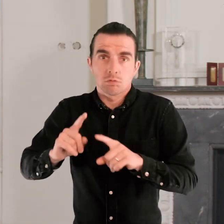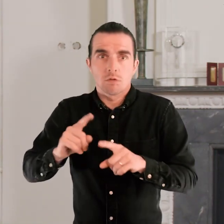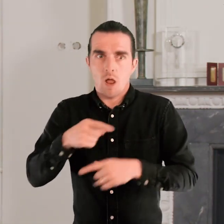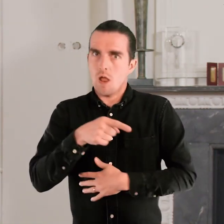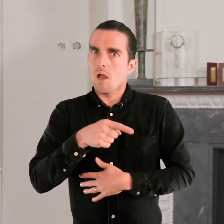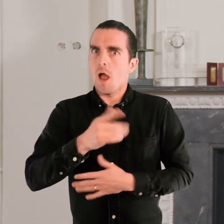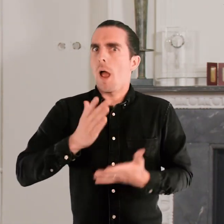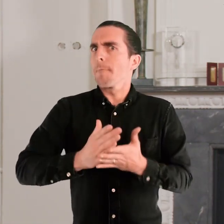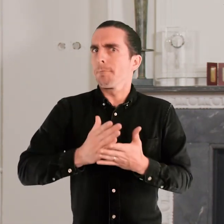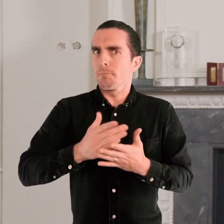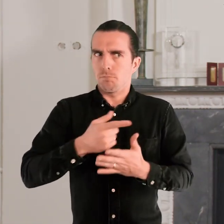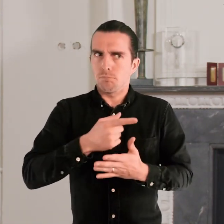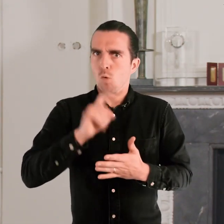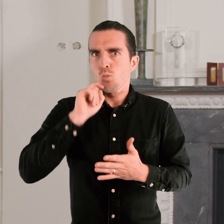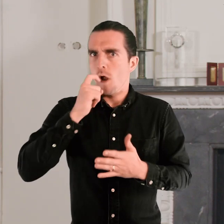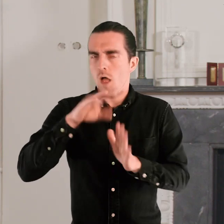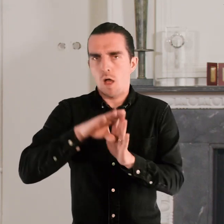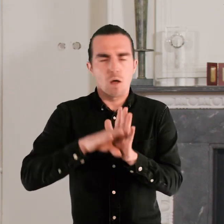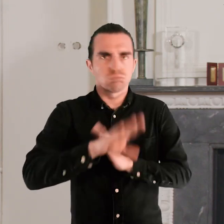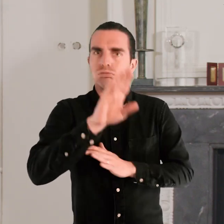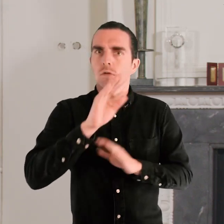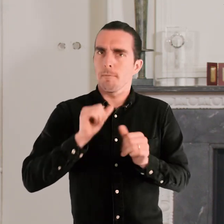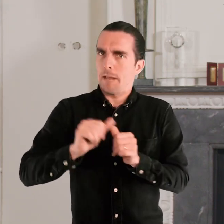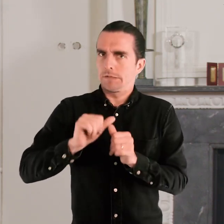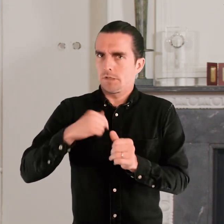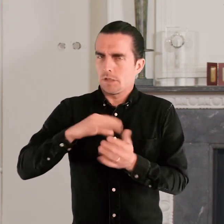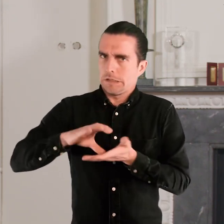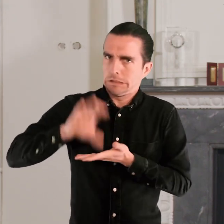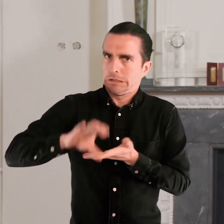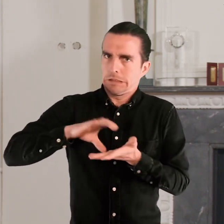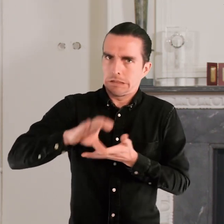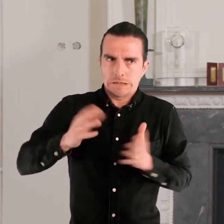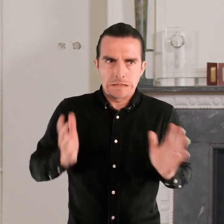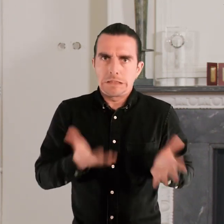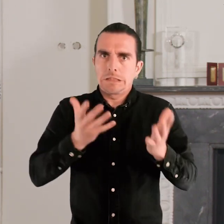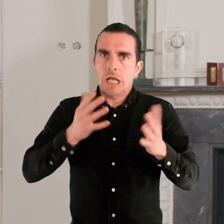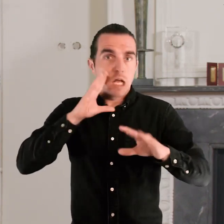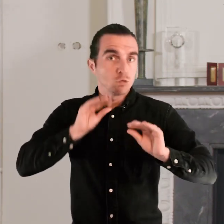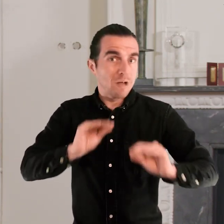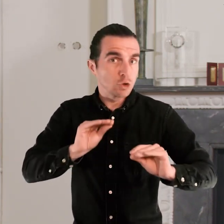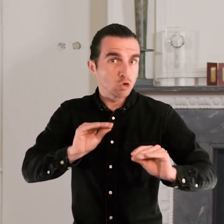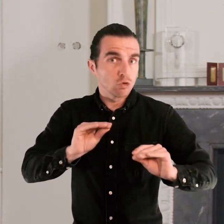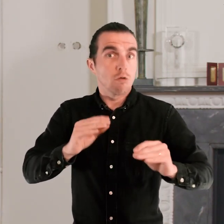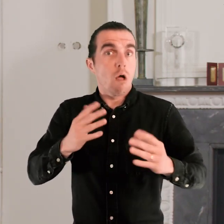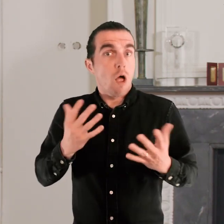as a major springboard for people to settle into their life.